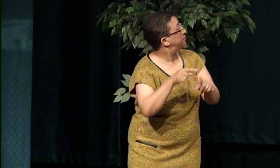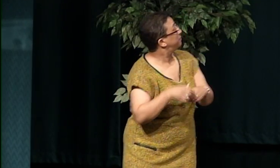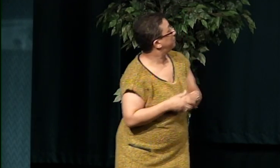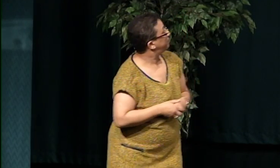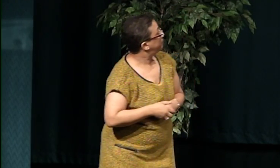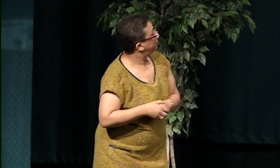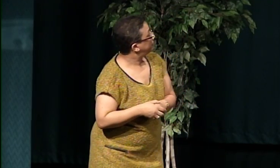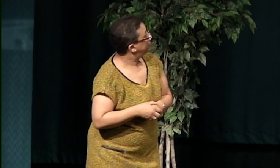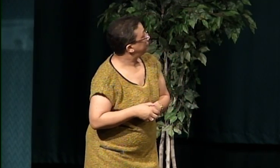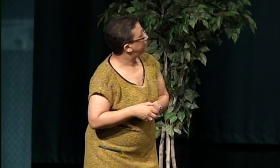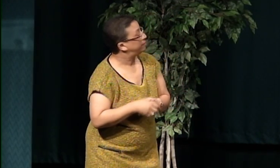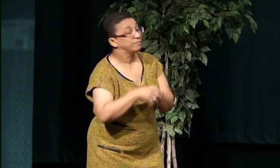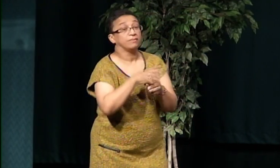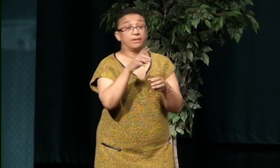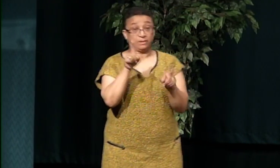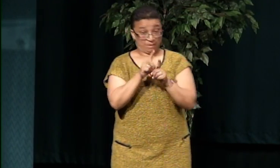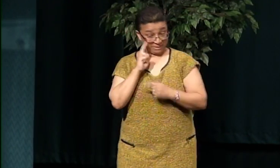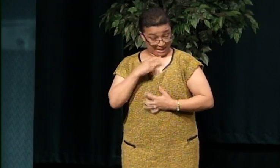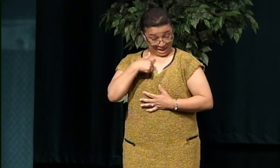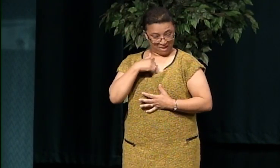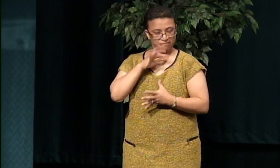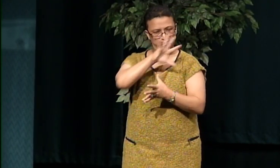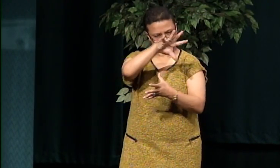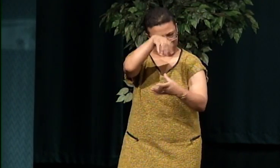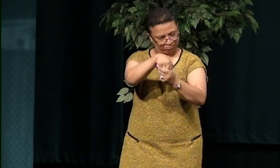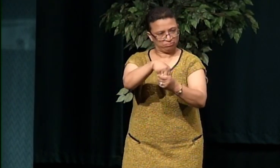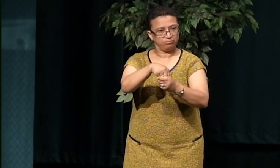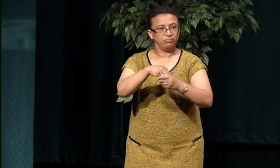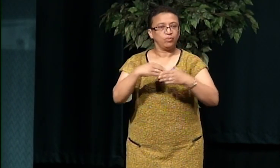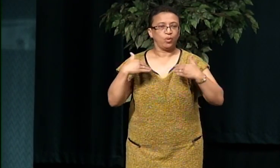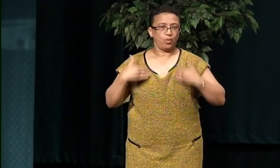where they and their sign languages are protected